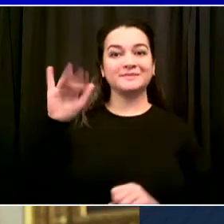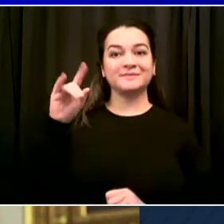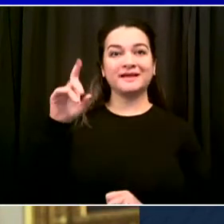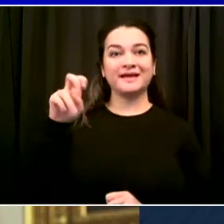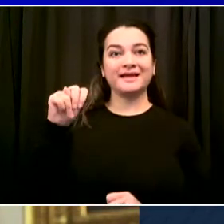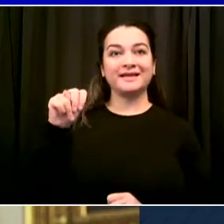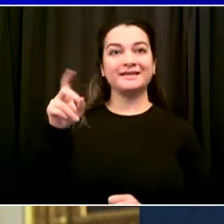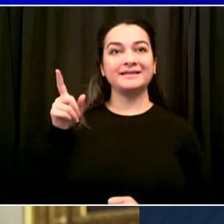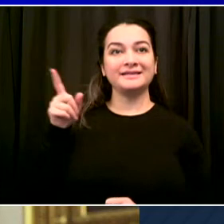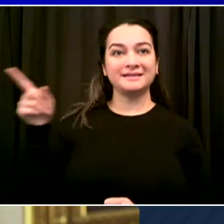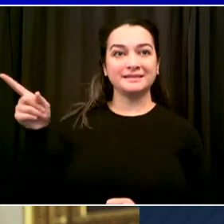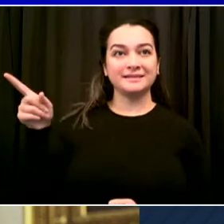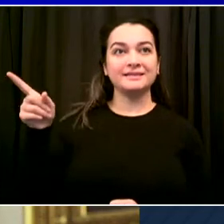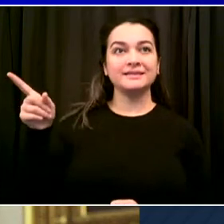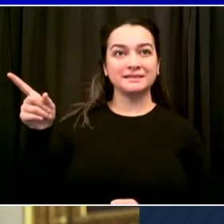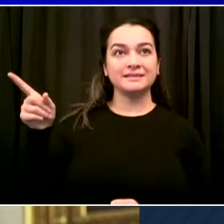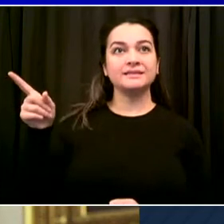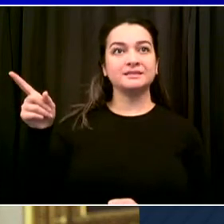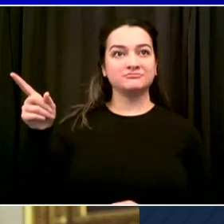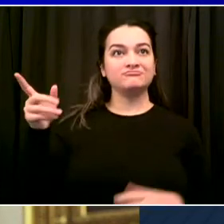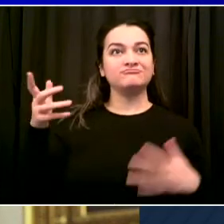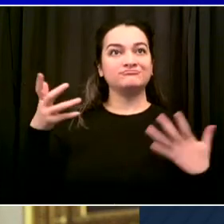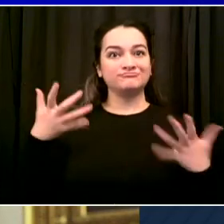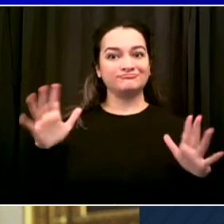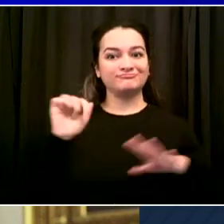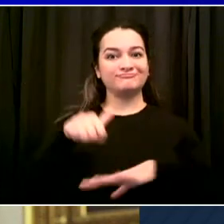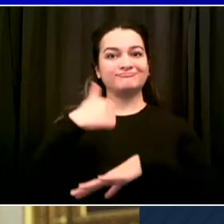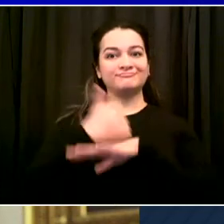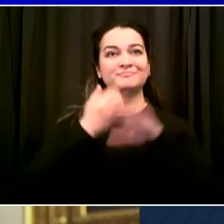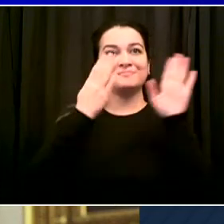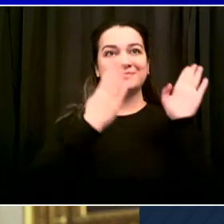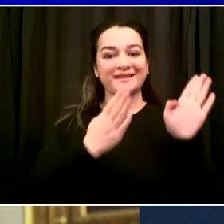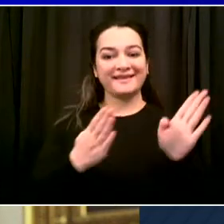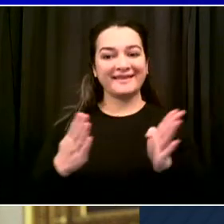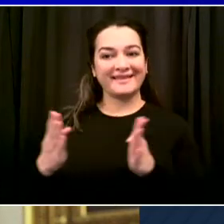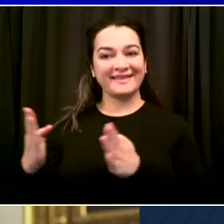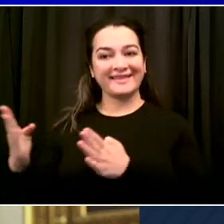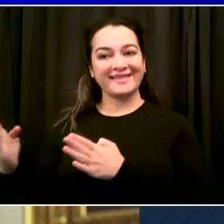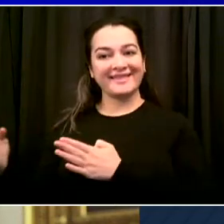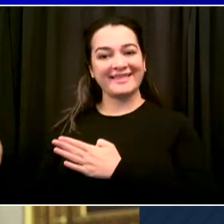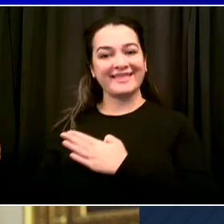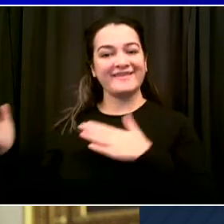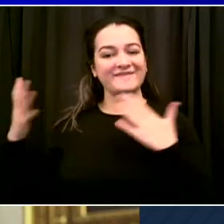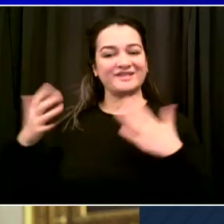WASHINGTON, D.C. TO HELP US, THAT IS A REFRESHING THING TO BE ABLE TO SAY, I COULDN'T SAY THAT FOR A LONG TIME IN 2020,